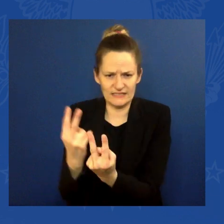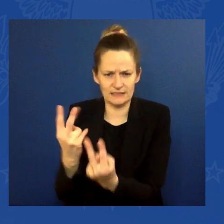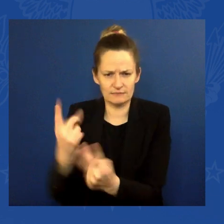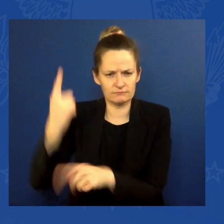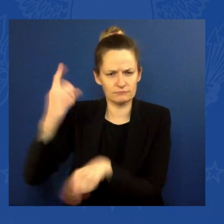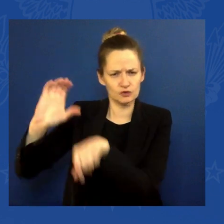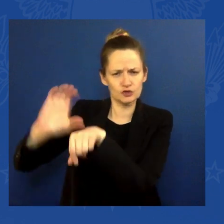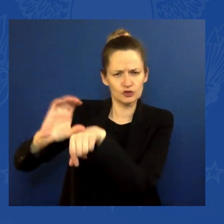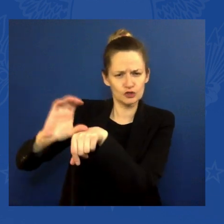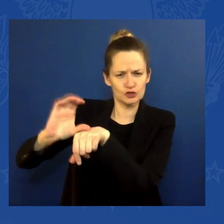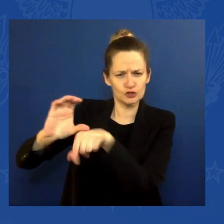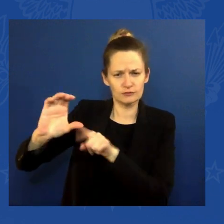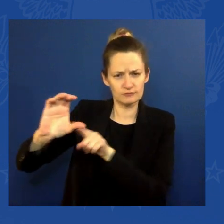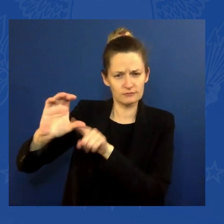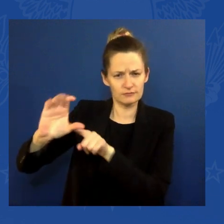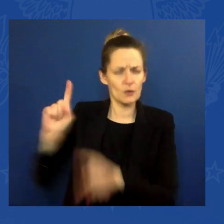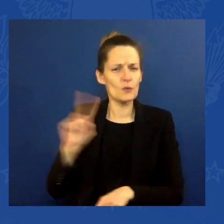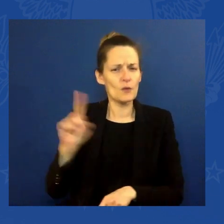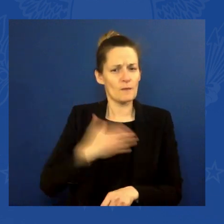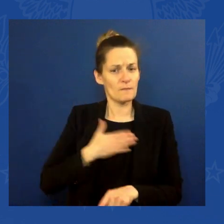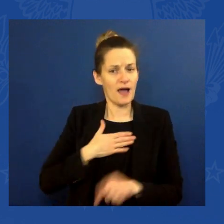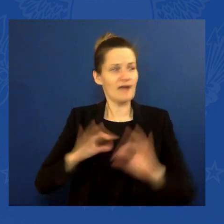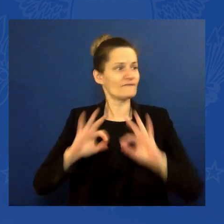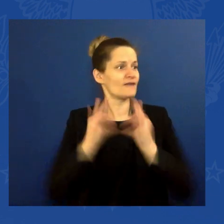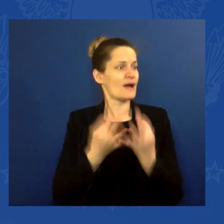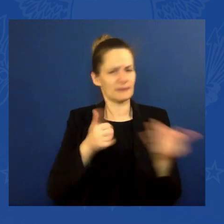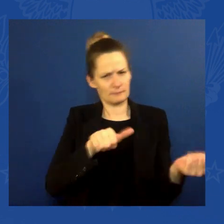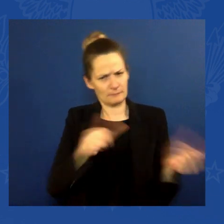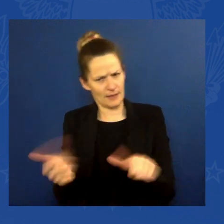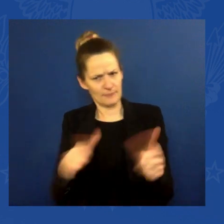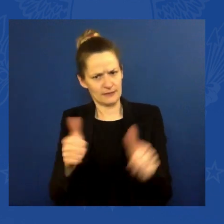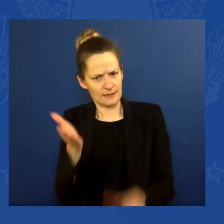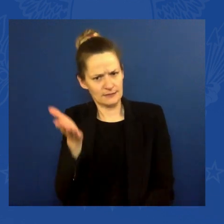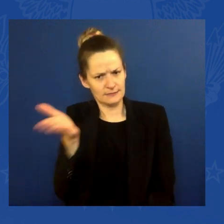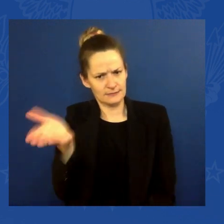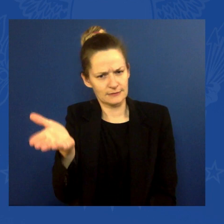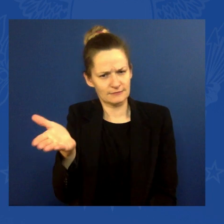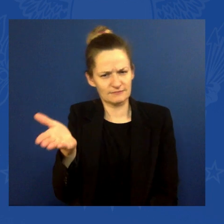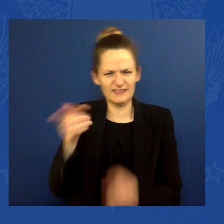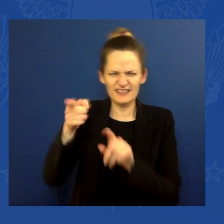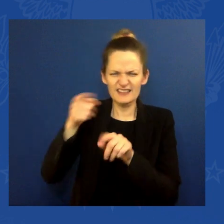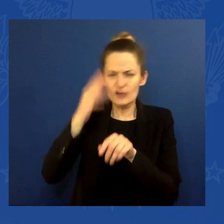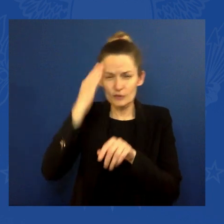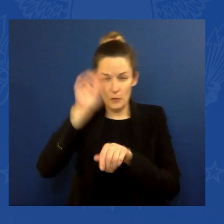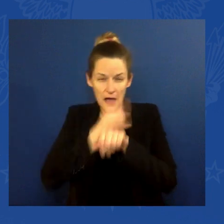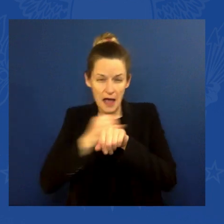down at the tip near Carlingford, where they made their living in both the land and the sea.